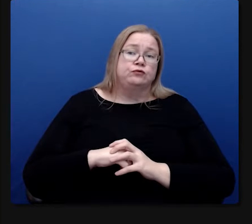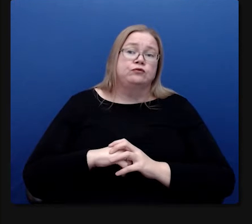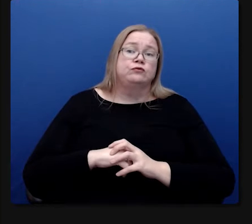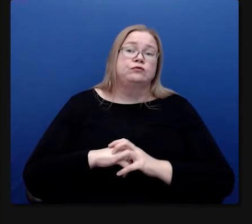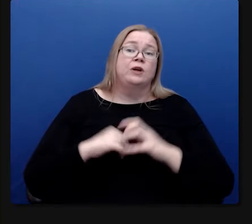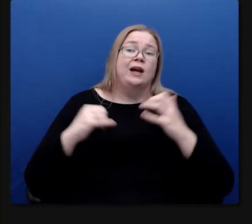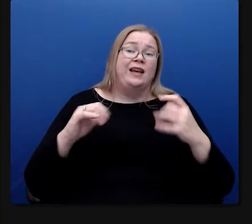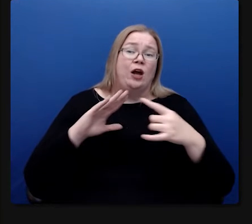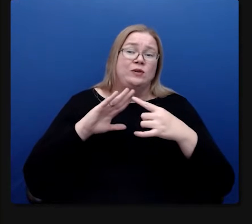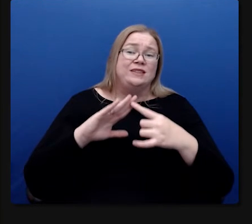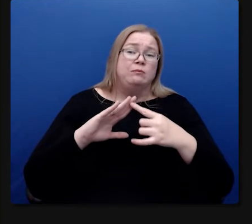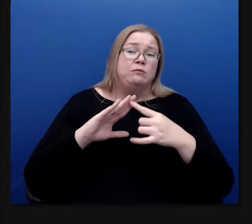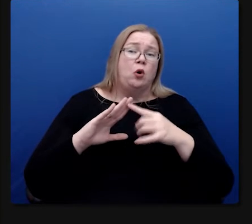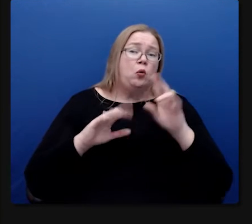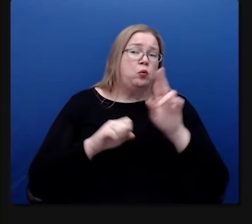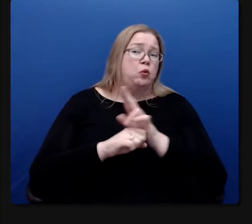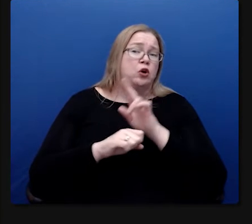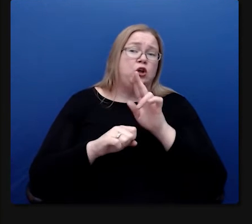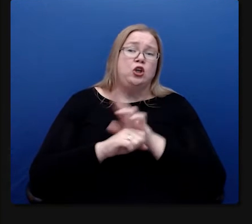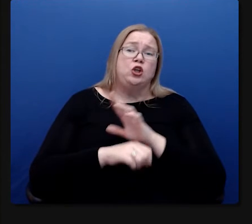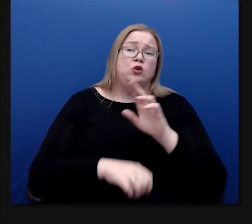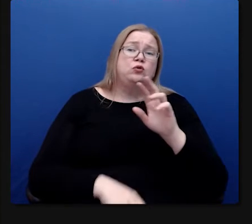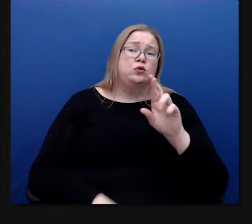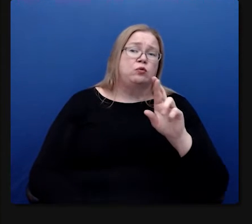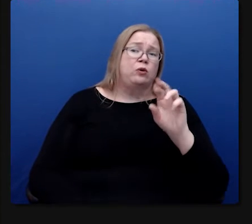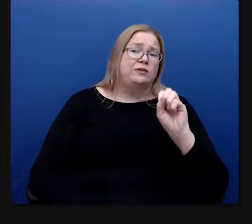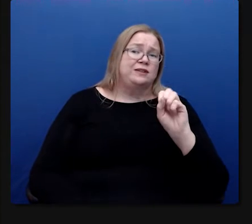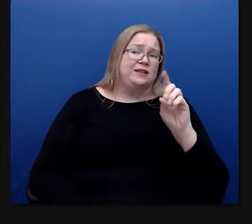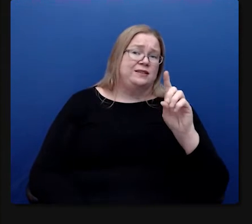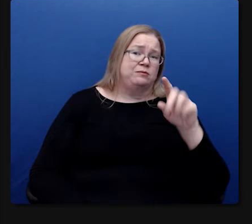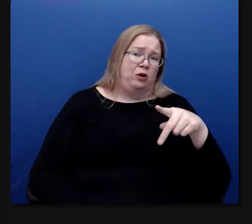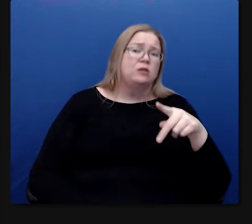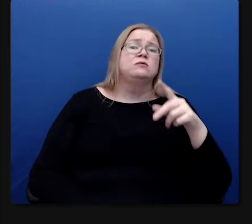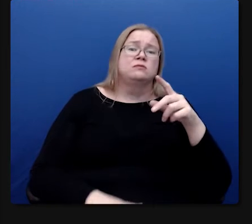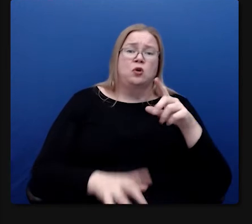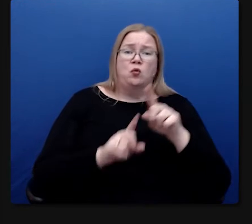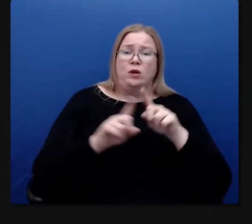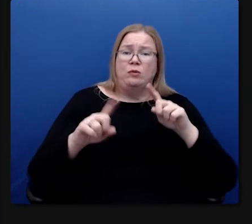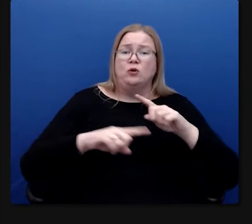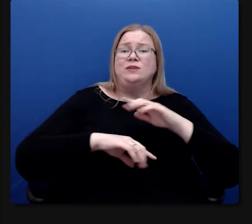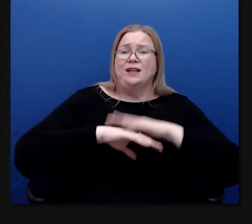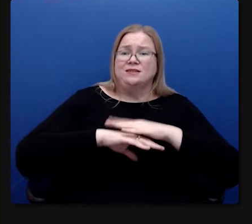For this demo, we're just going to use the Remote Desktop Protocol, which is the default selection here, RDP.